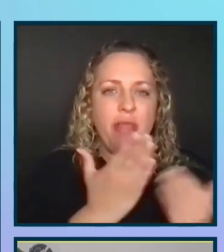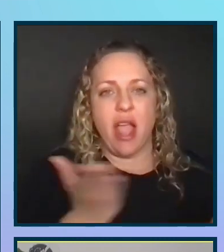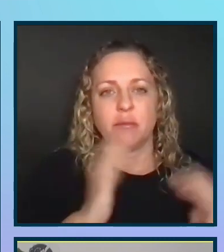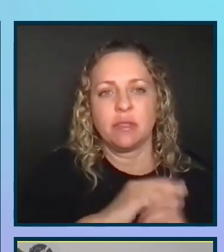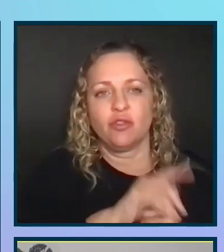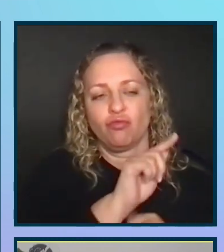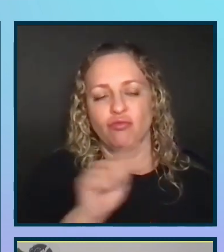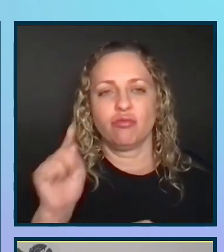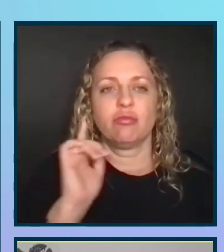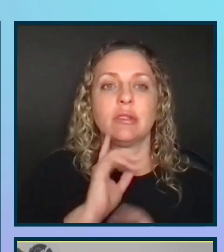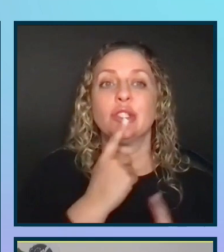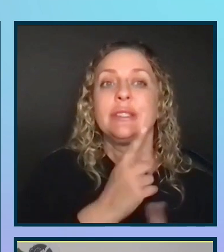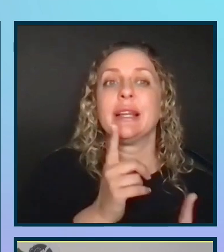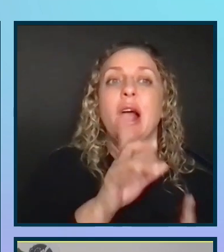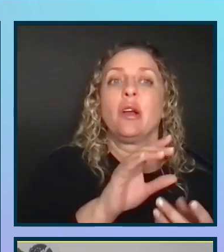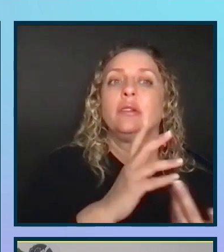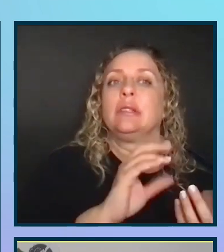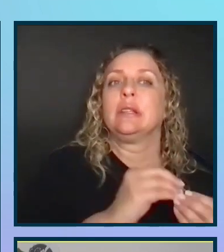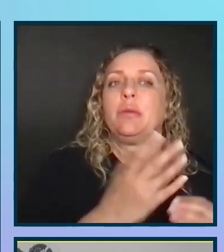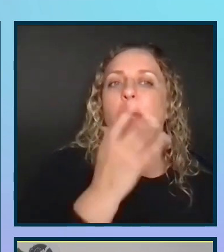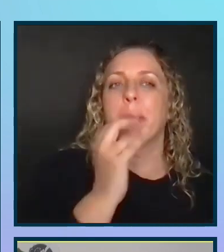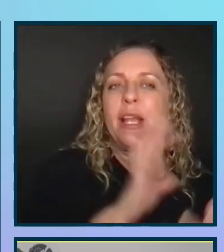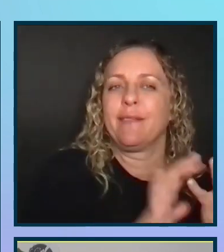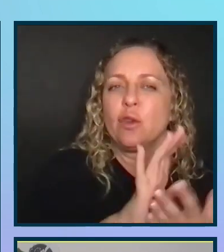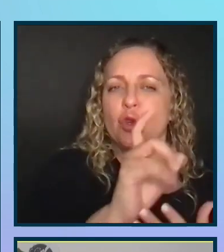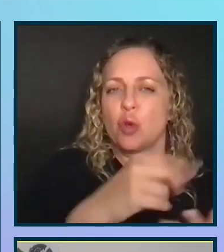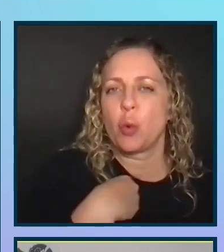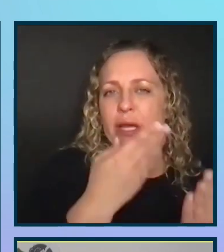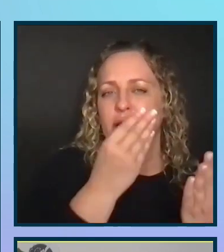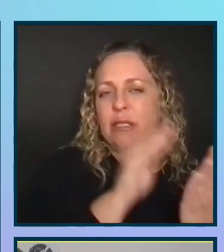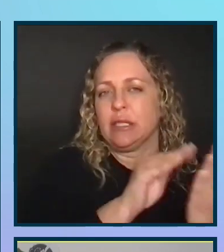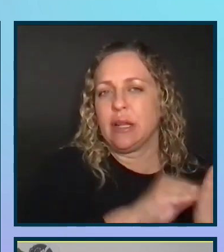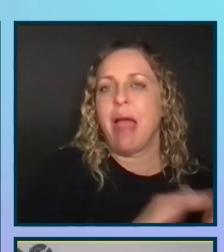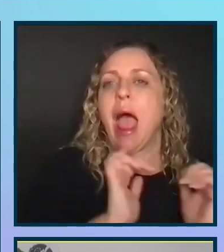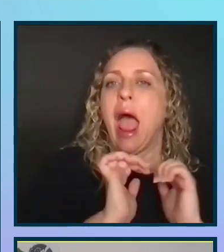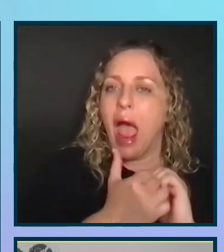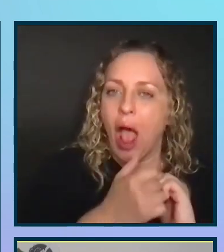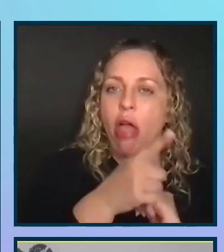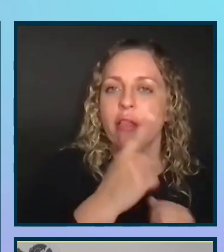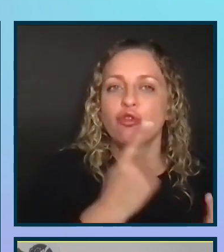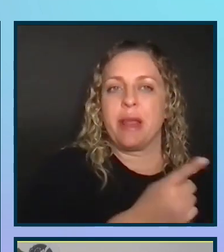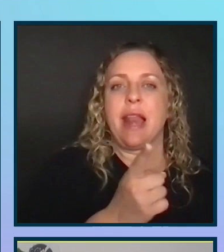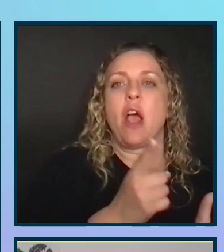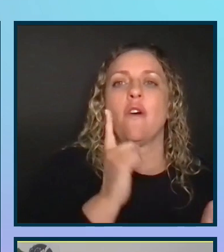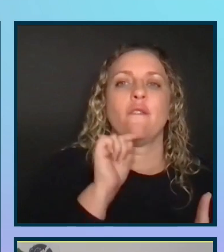Just announcing the number might be confusing, so we can document how this should be announced for different scenarios.